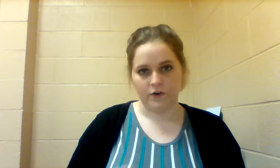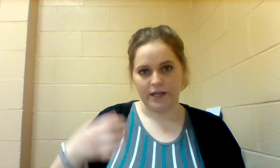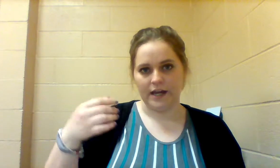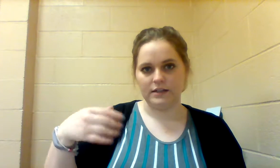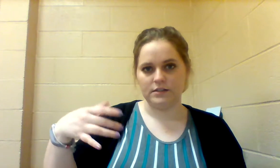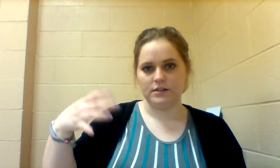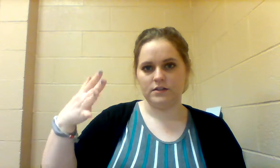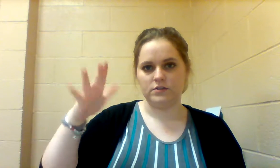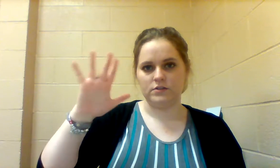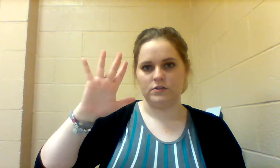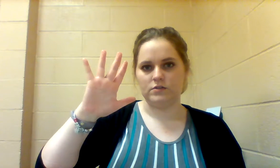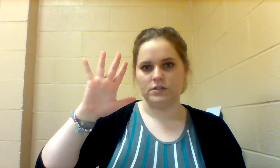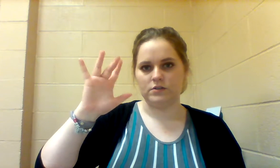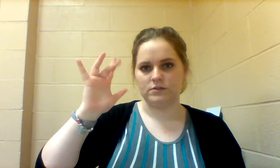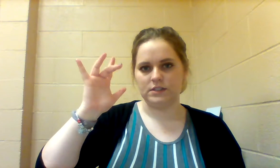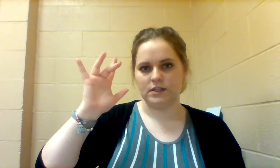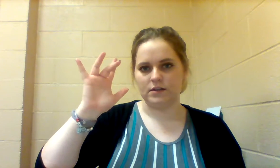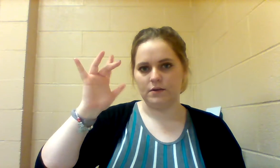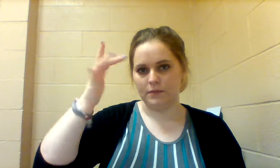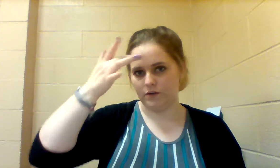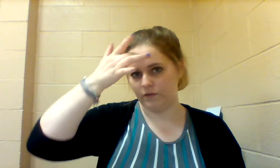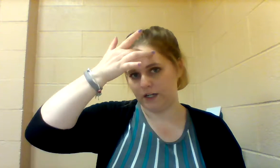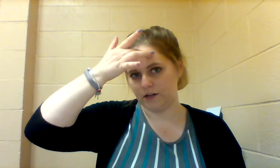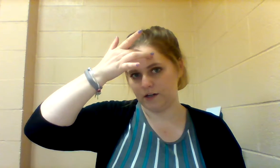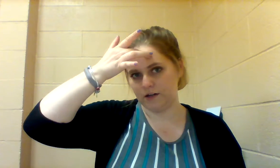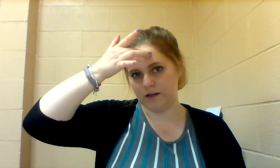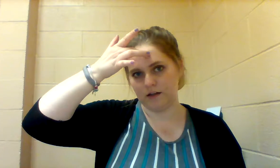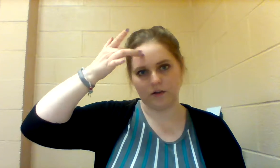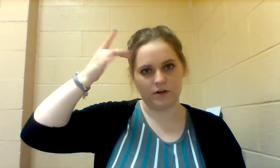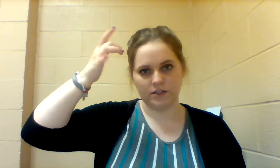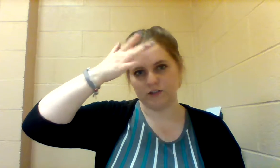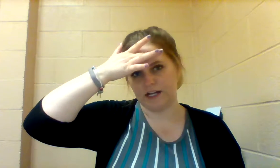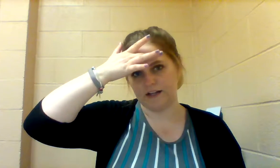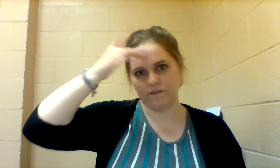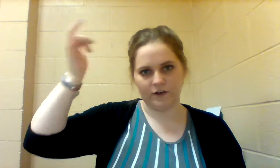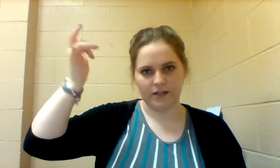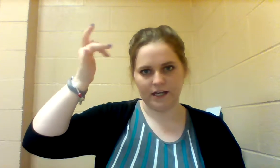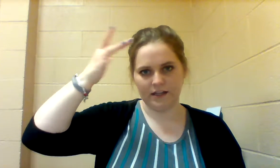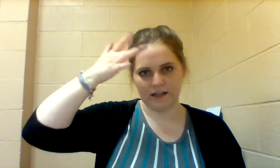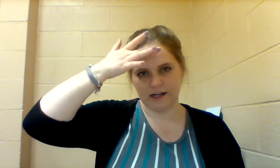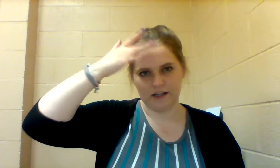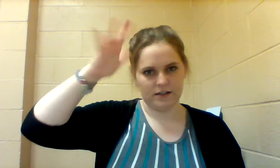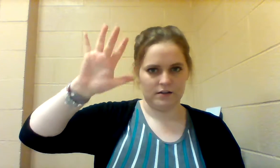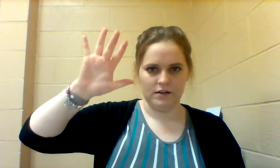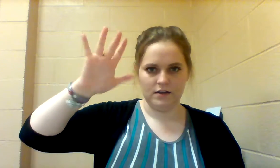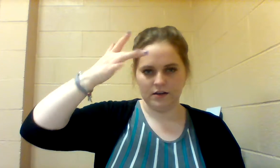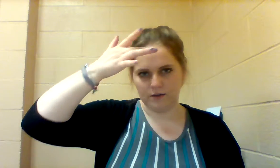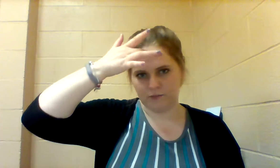FORGET so you can use the middle finger across your head FORGET and kind of bring